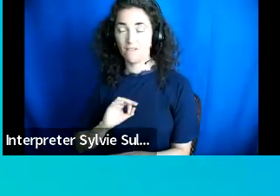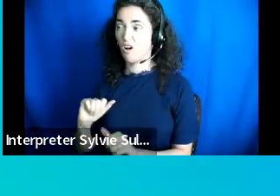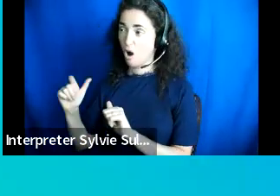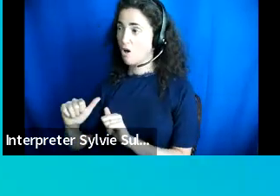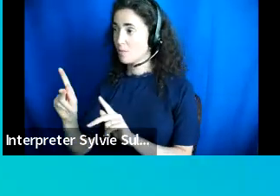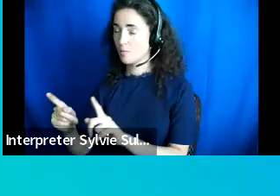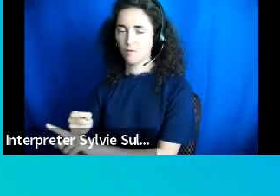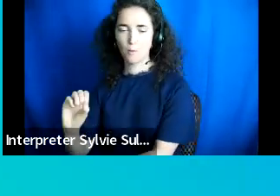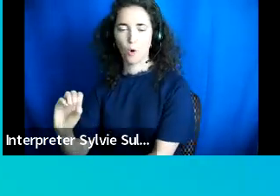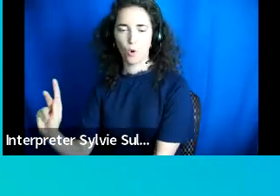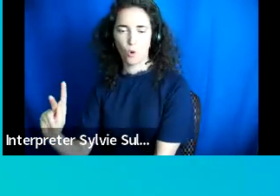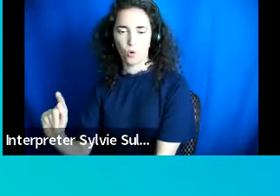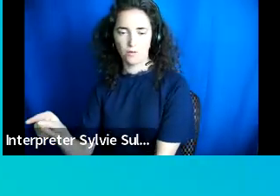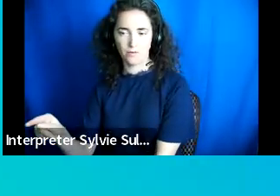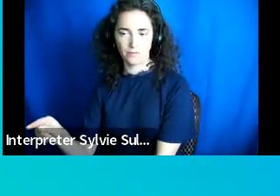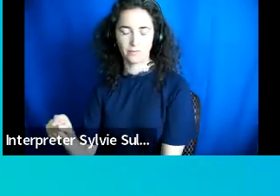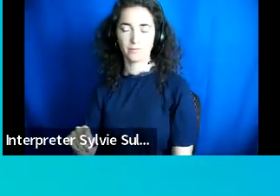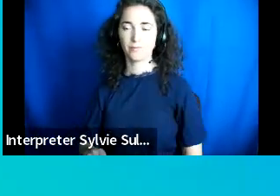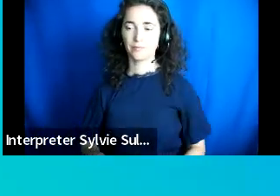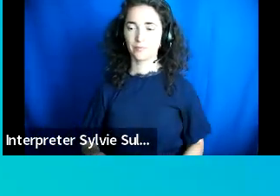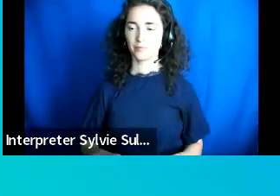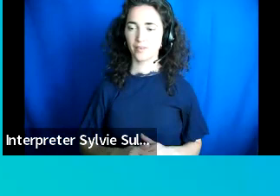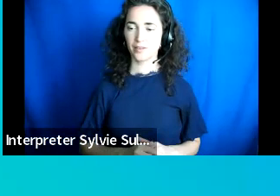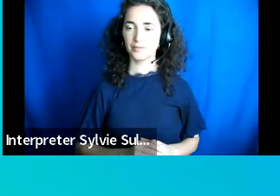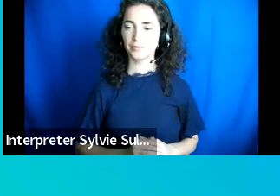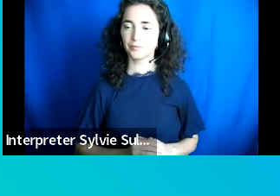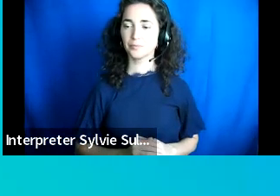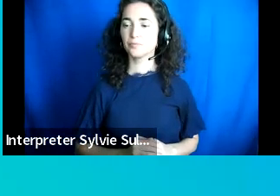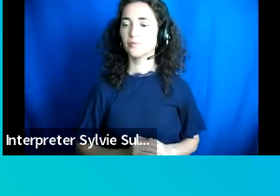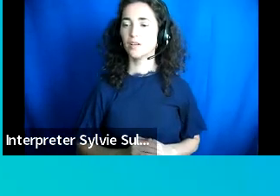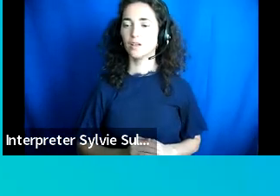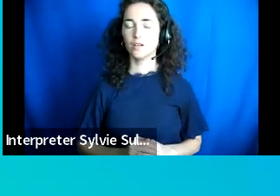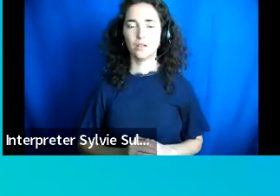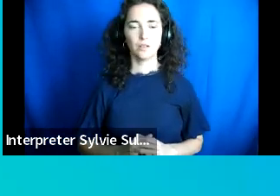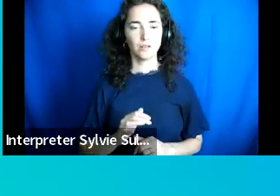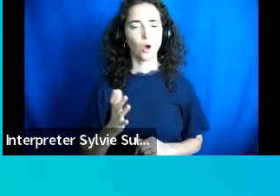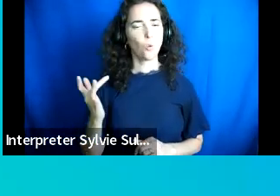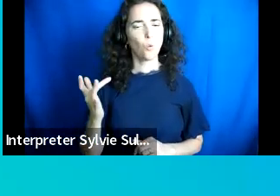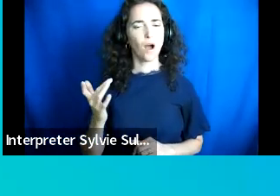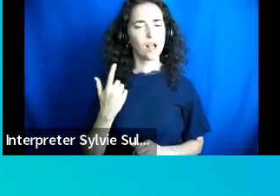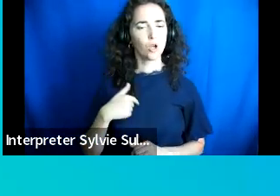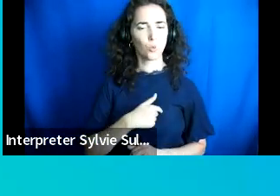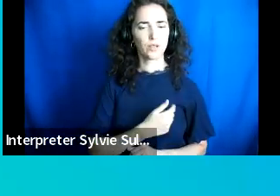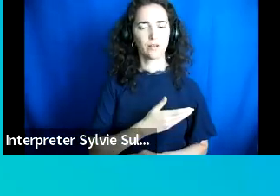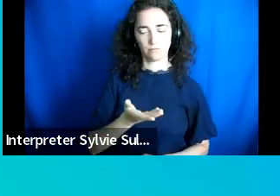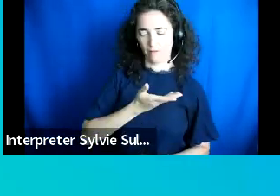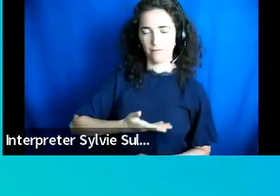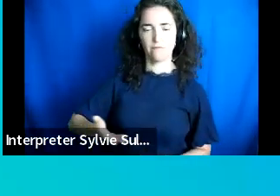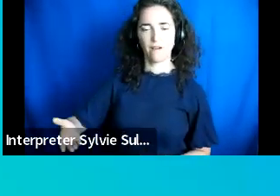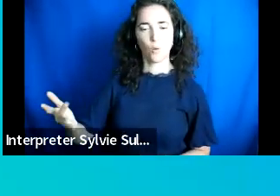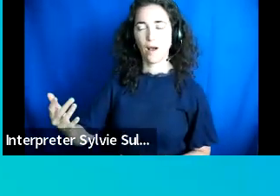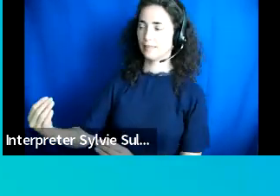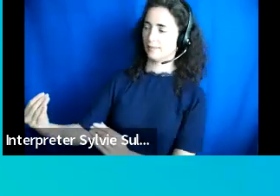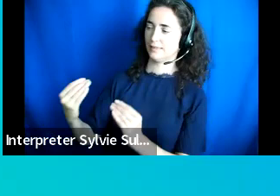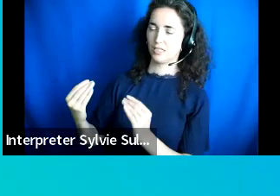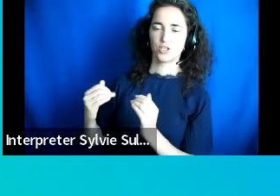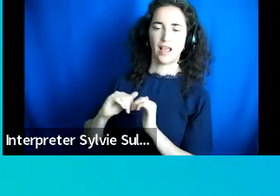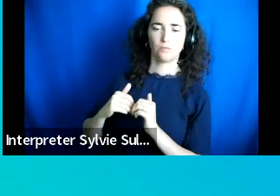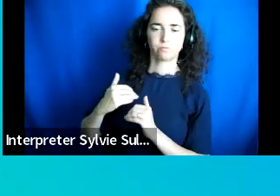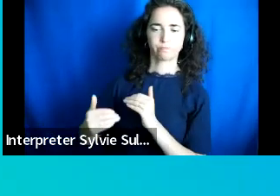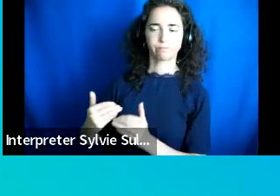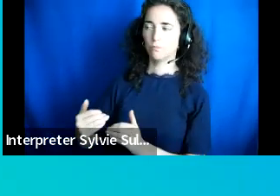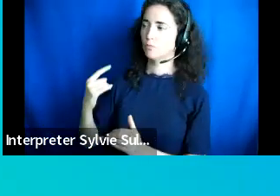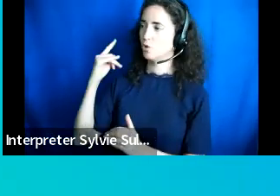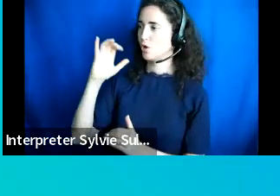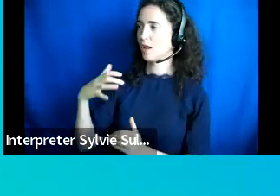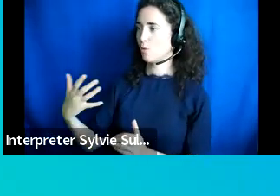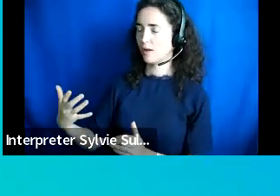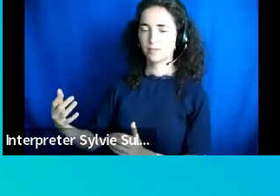That that were not from there, that you know from out of the State, and it was solely to help us learn how you know how this ran, and what this looked like in real life.